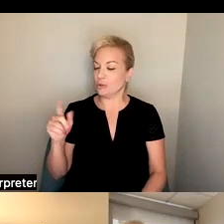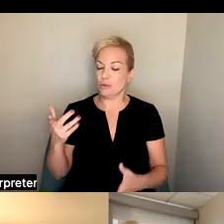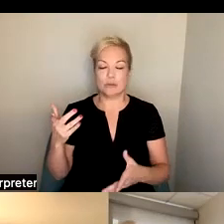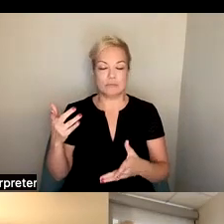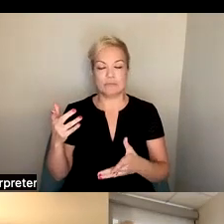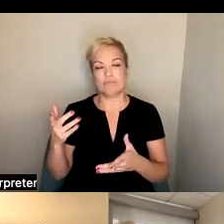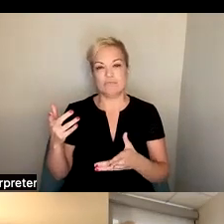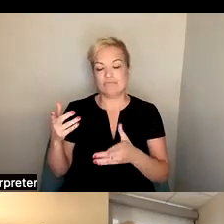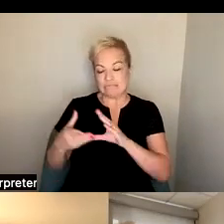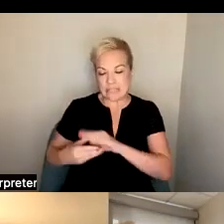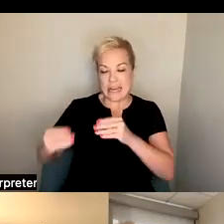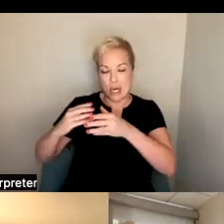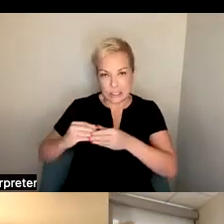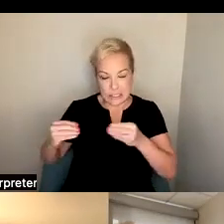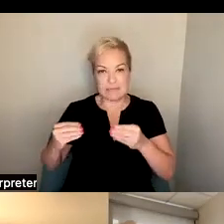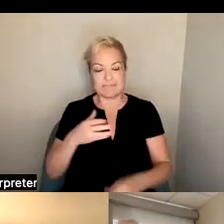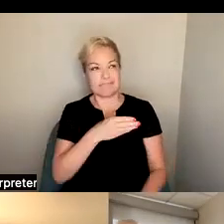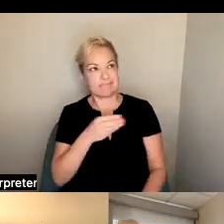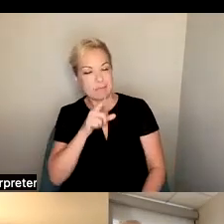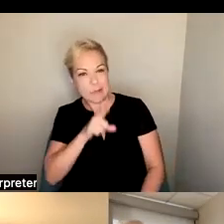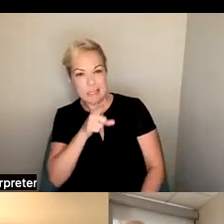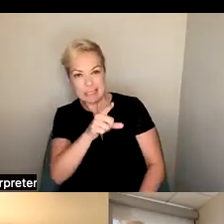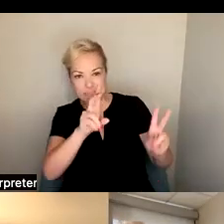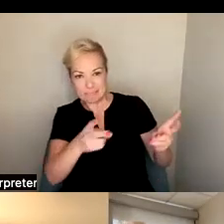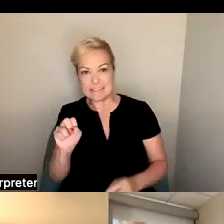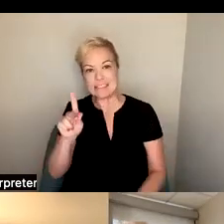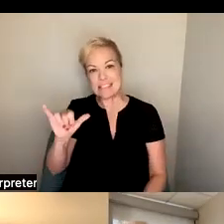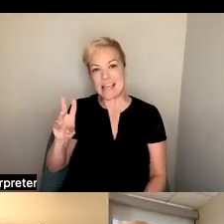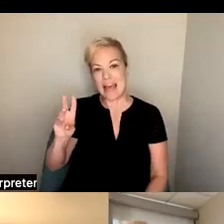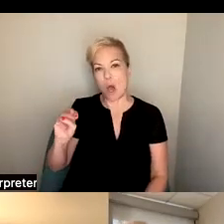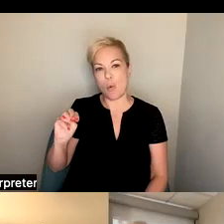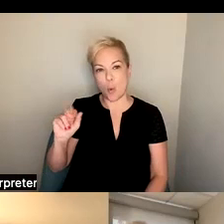really poignant piece for me to kind of look at this, because it's not just art,